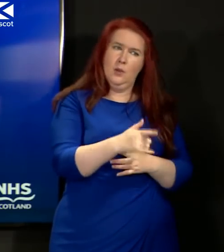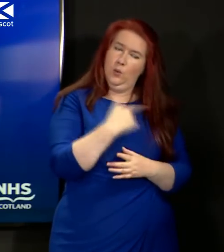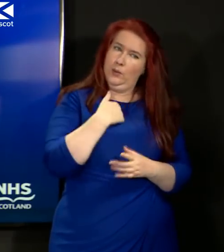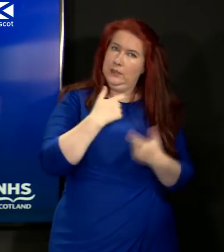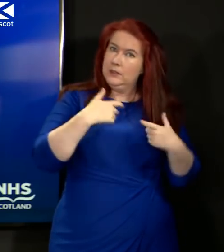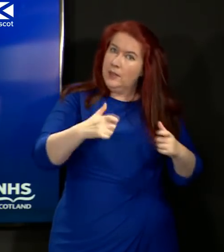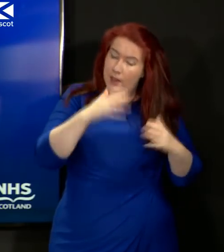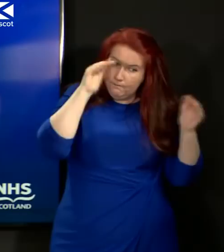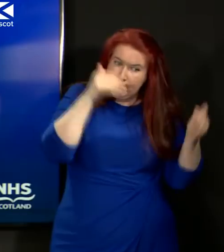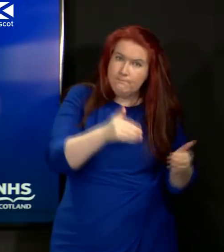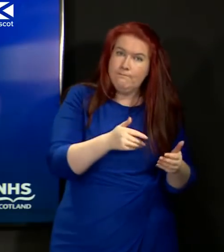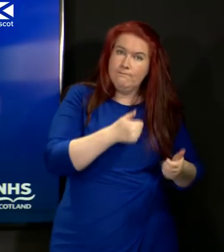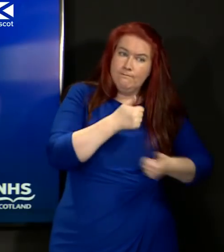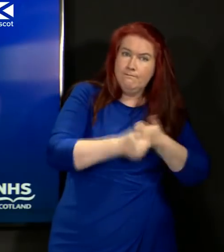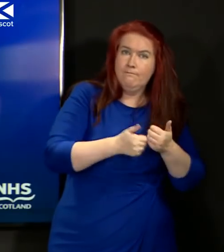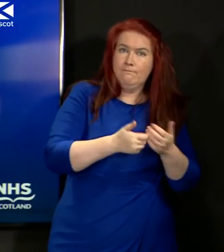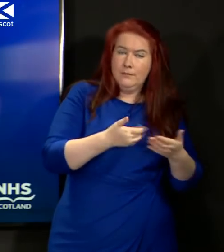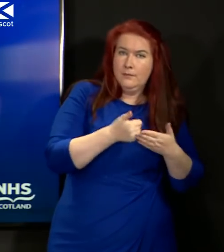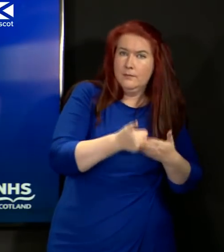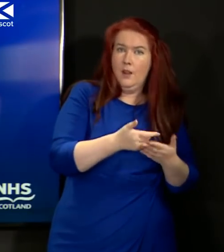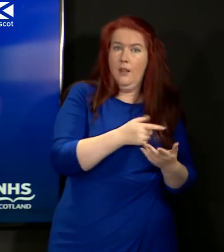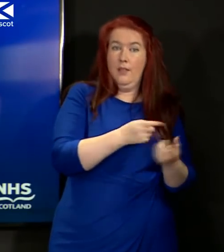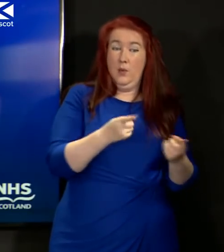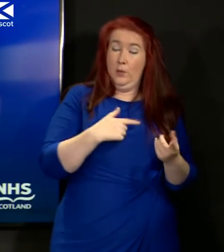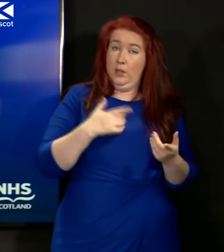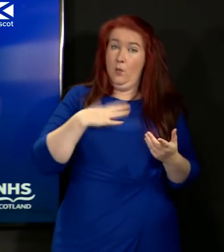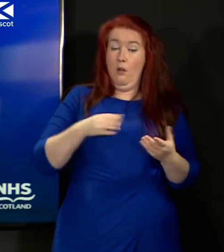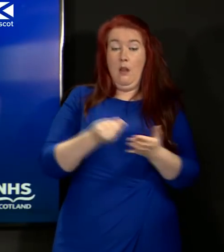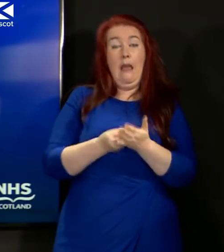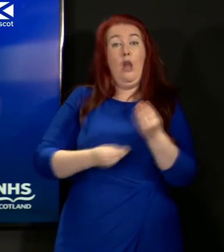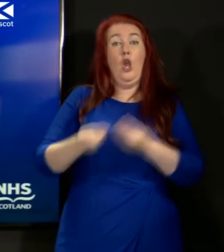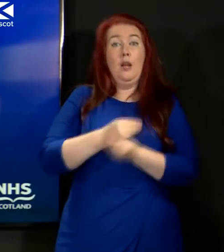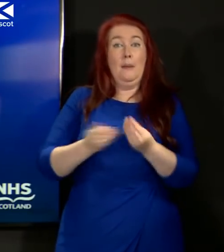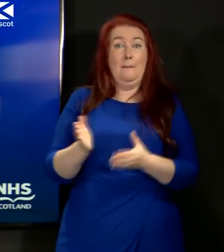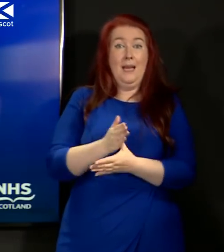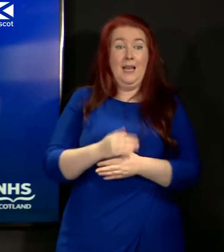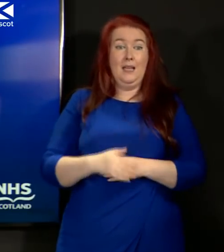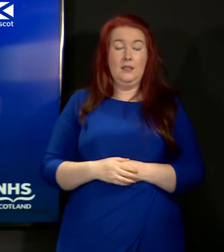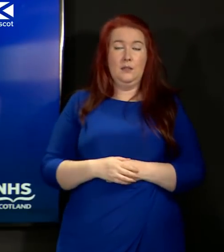thinking as we carefully reopen the economy. Every penny we receive from the UK